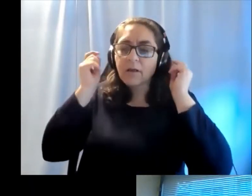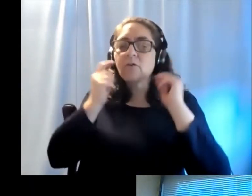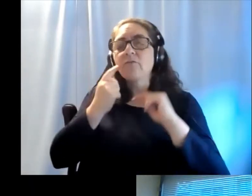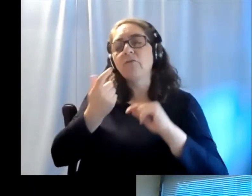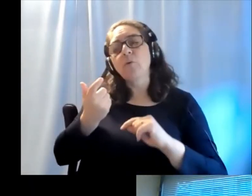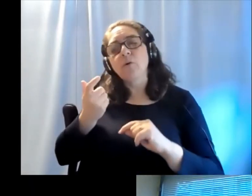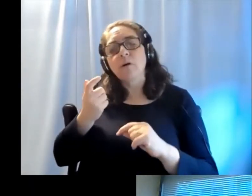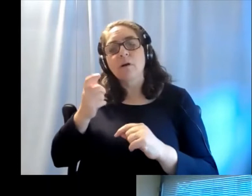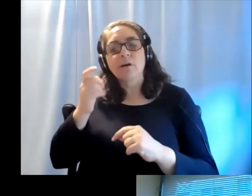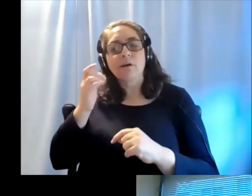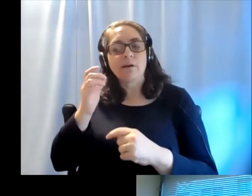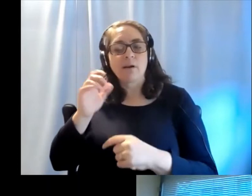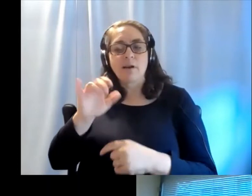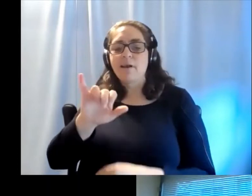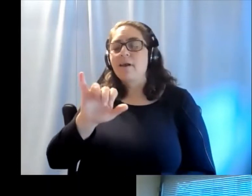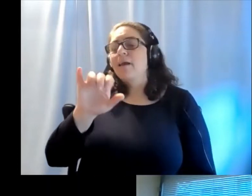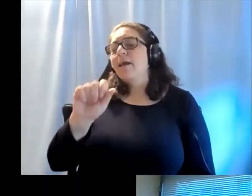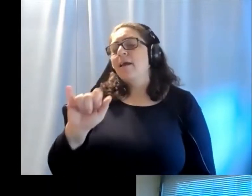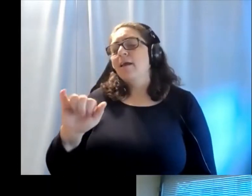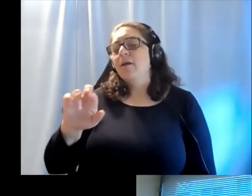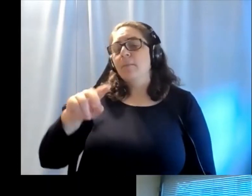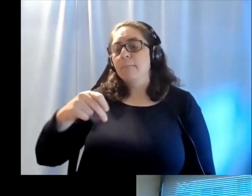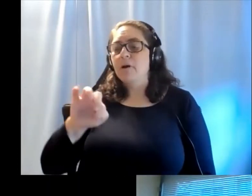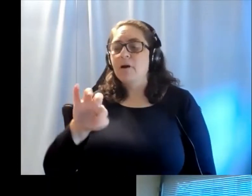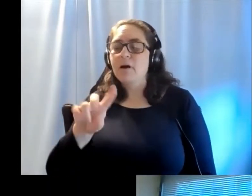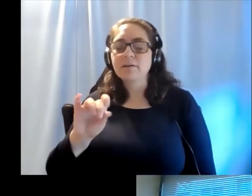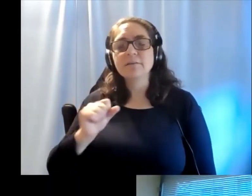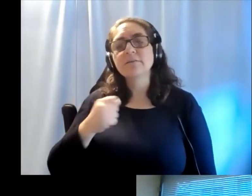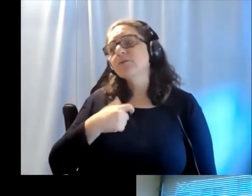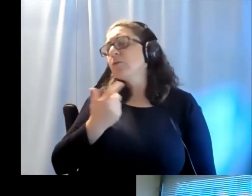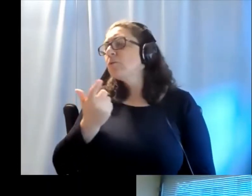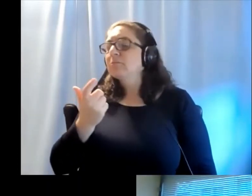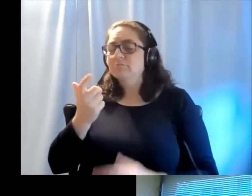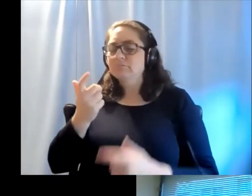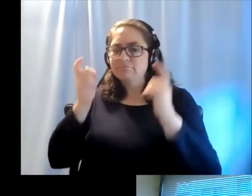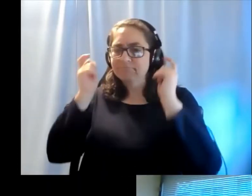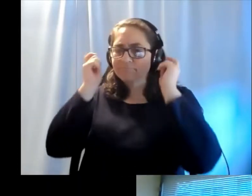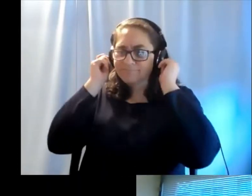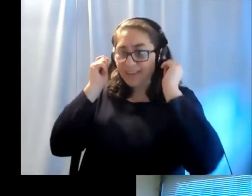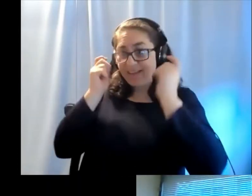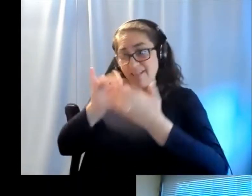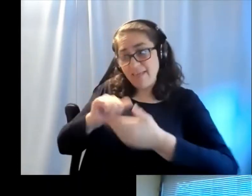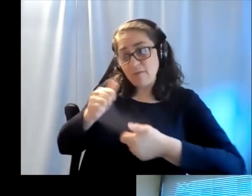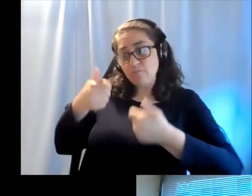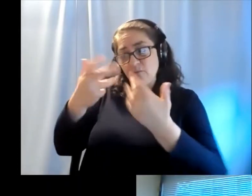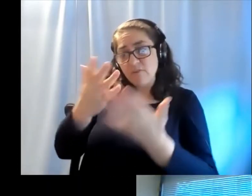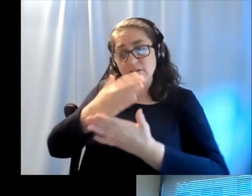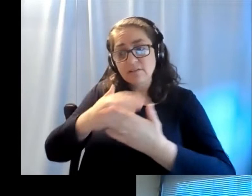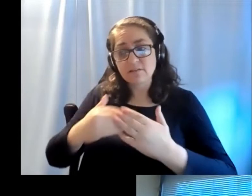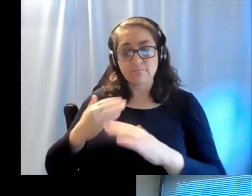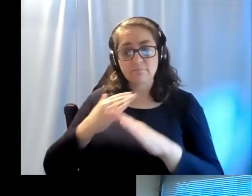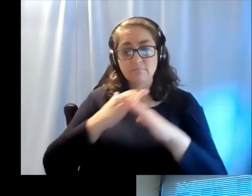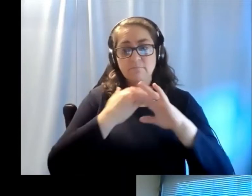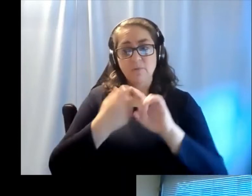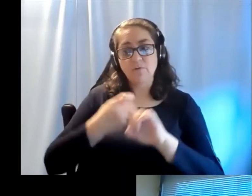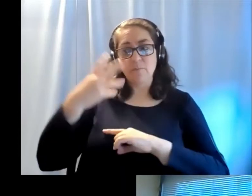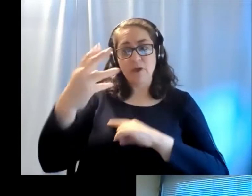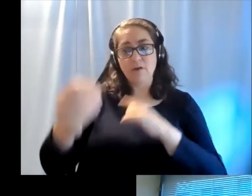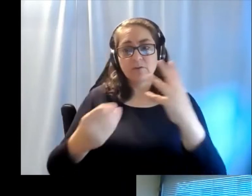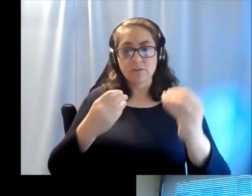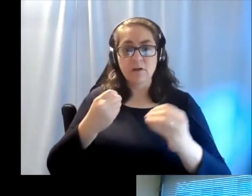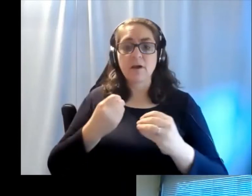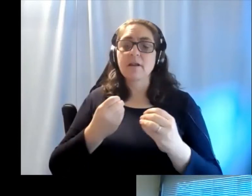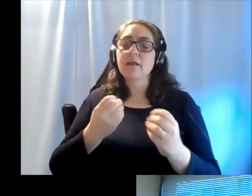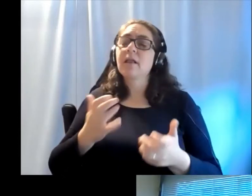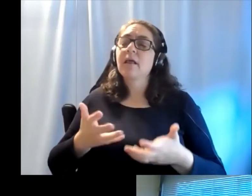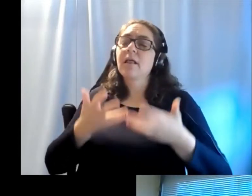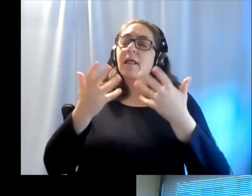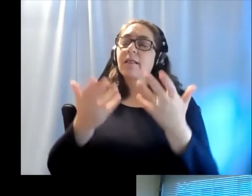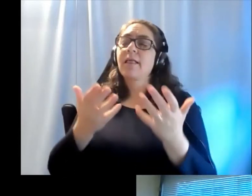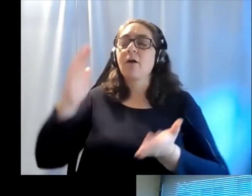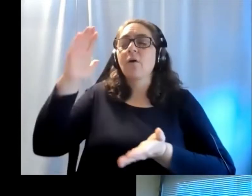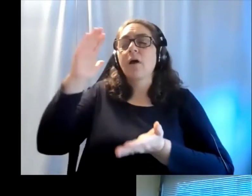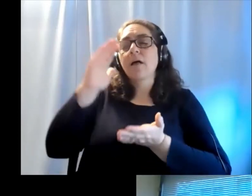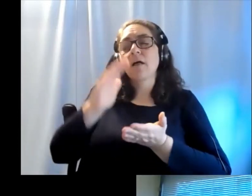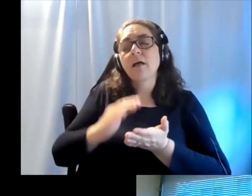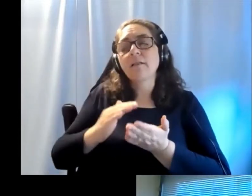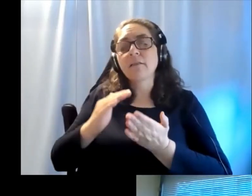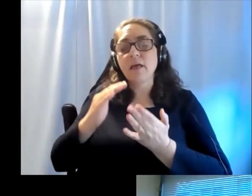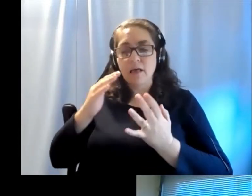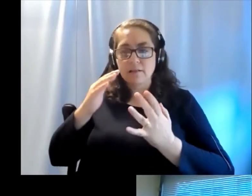And we feel that that provides some buffering from the outside, and allowing less amplification.